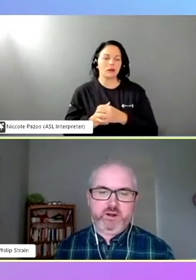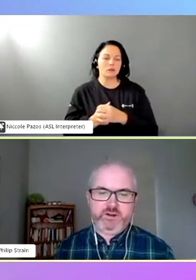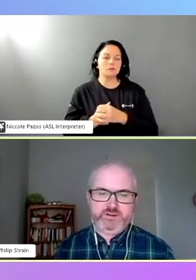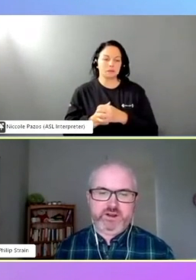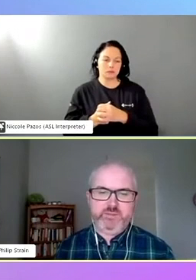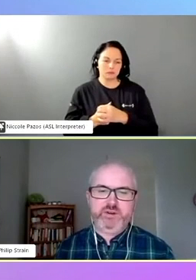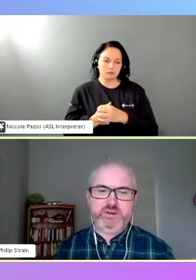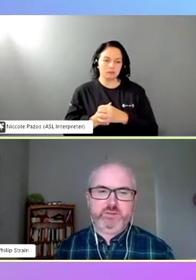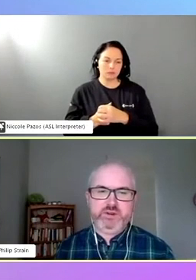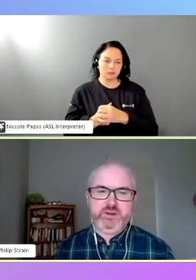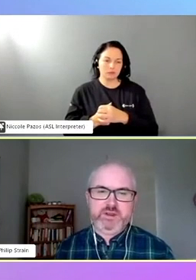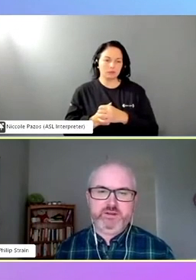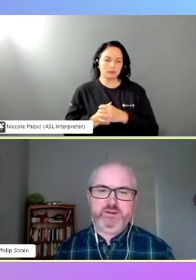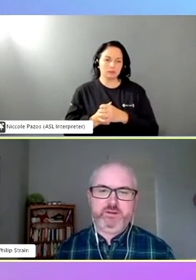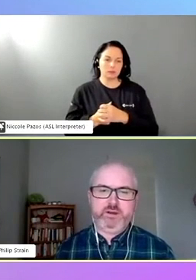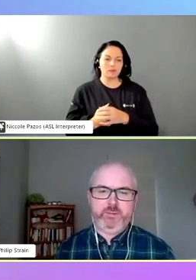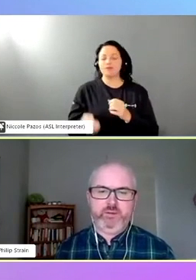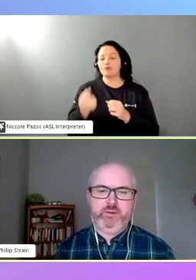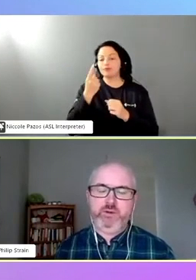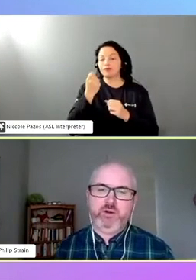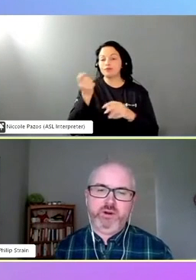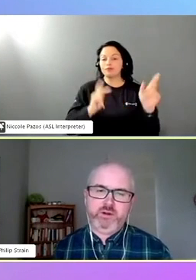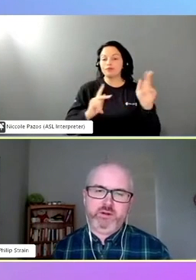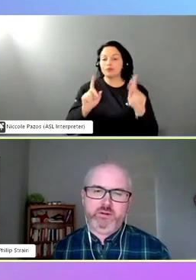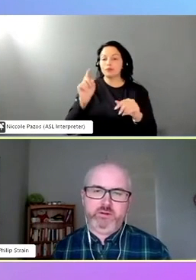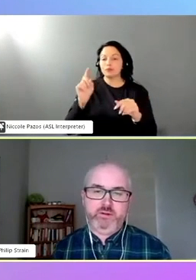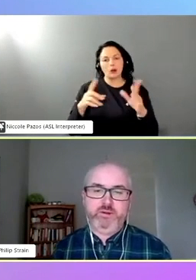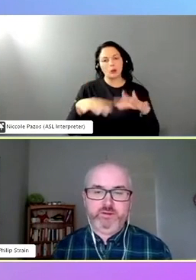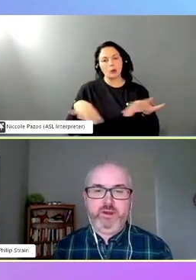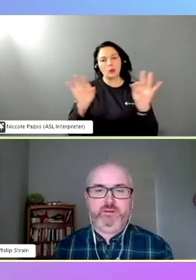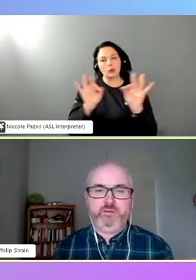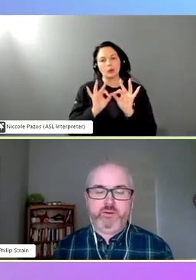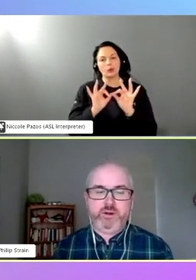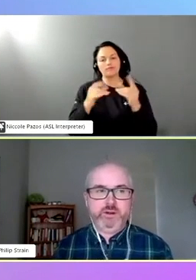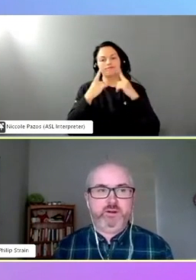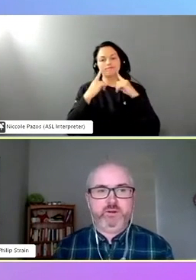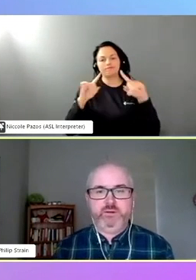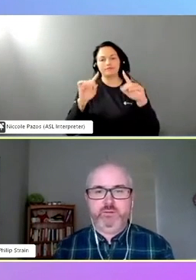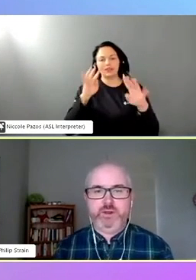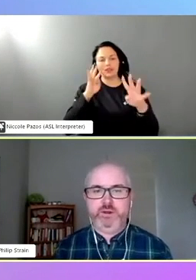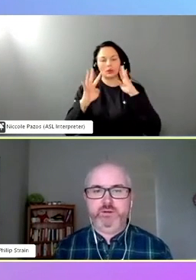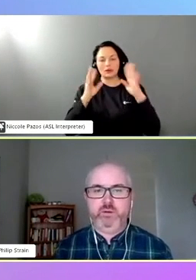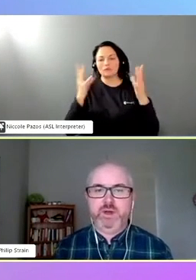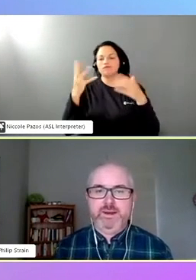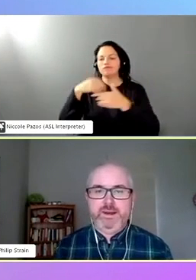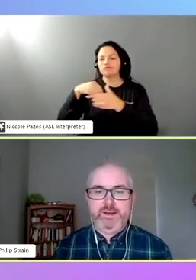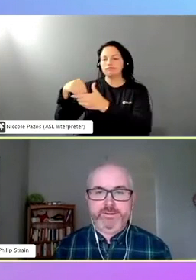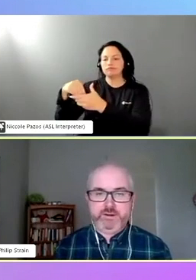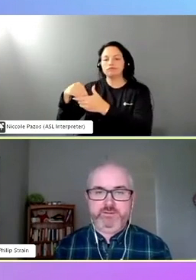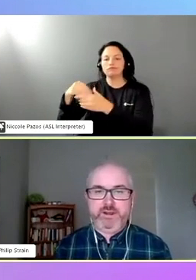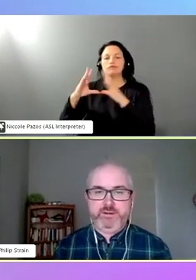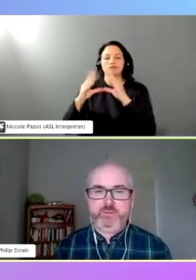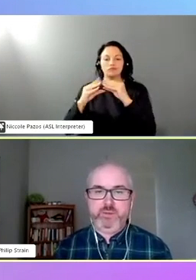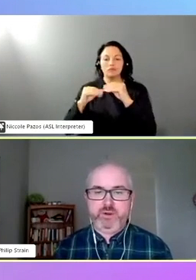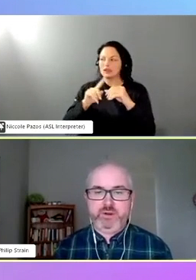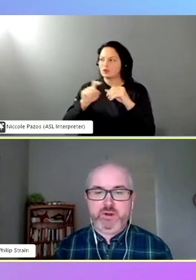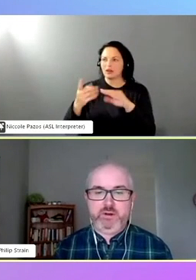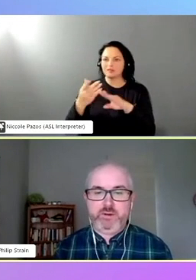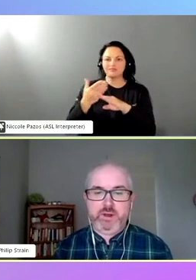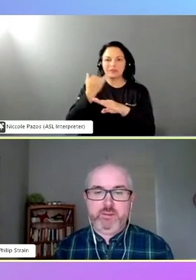here is a video about the concepts that I just described.